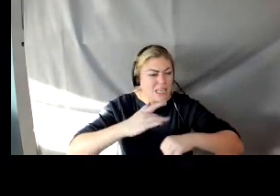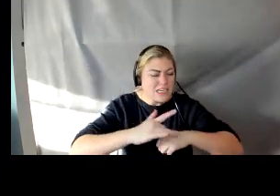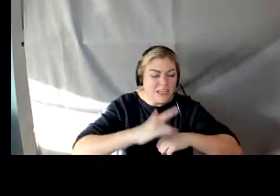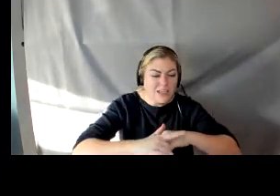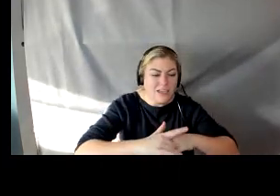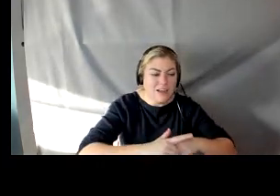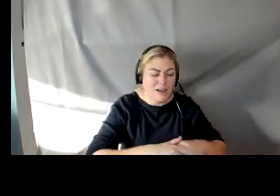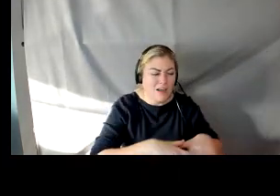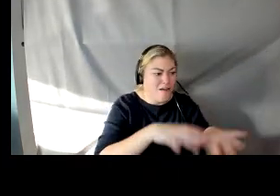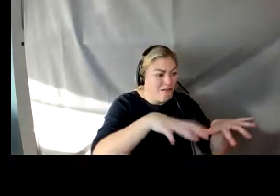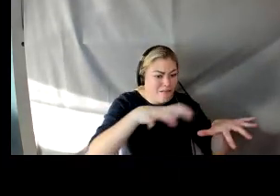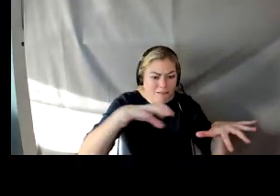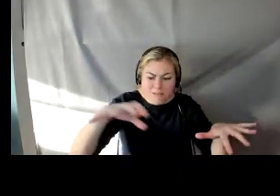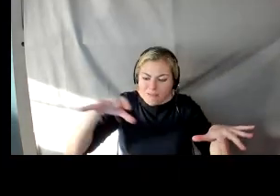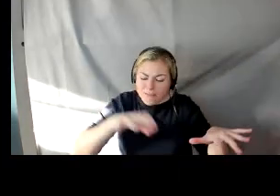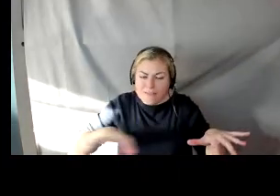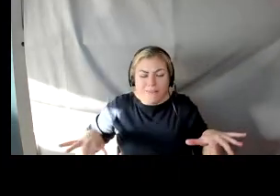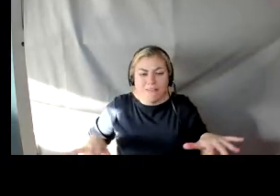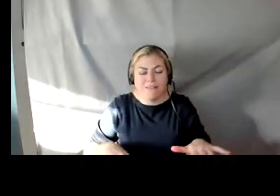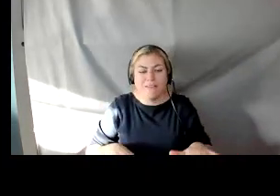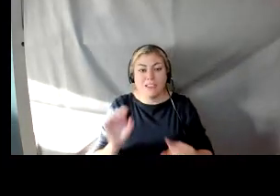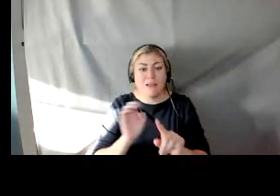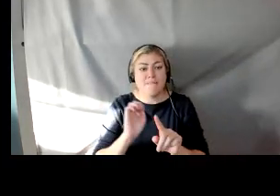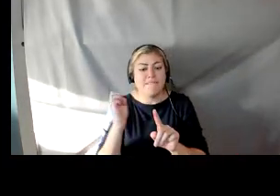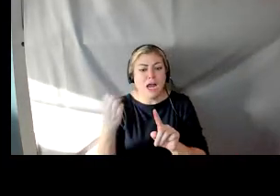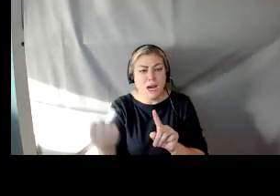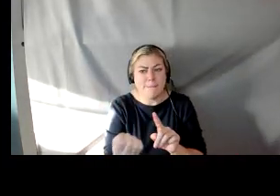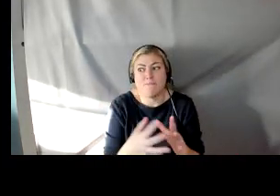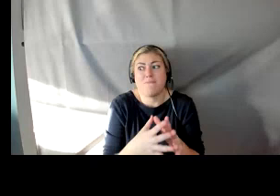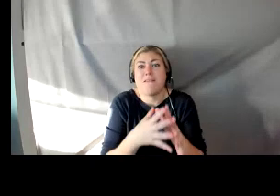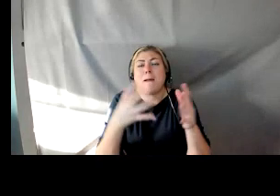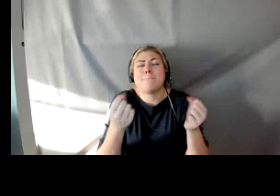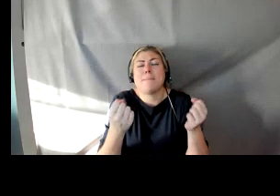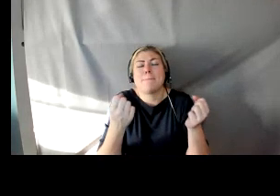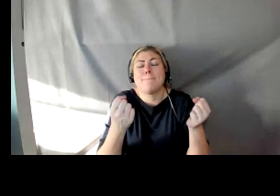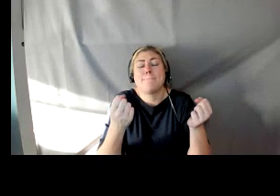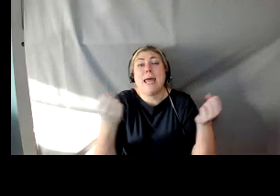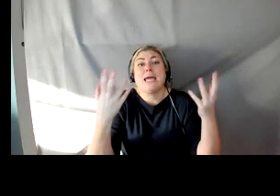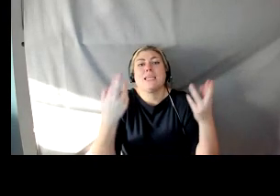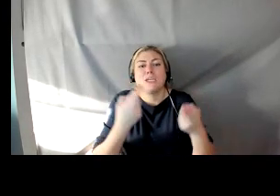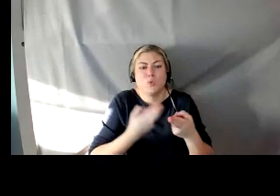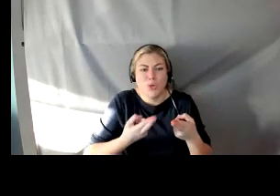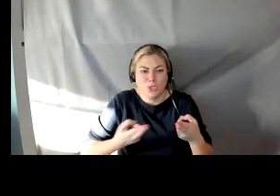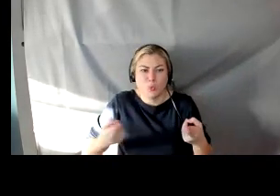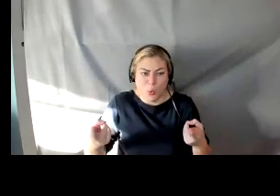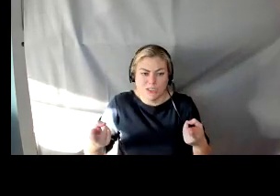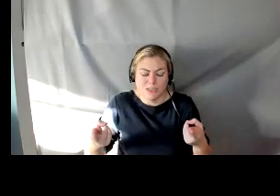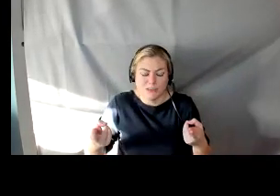It's an environment of riches with many, many different resources that could be